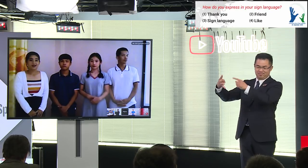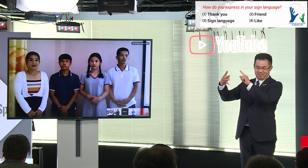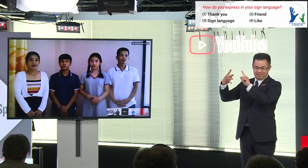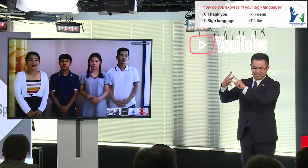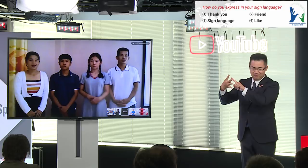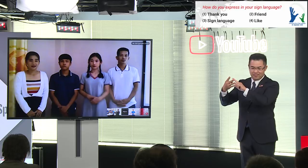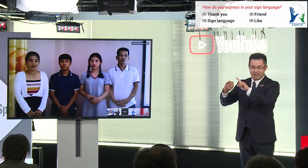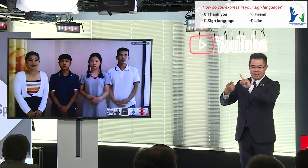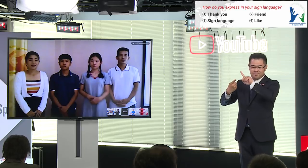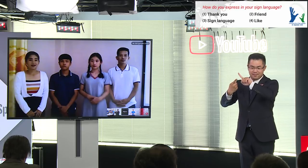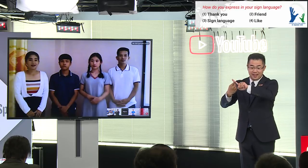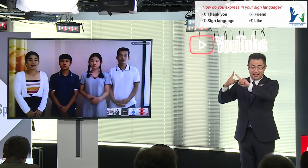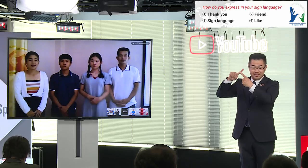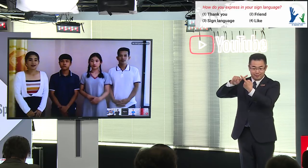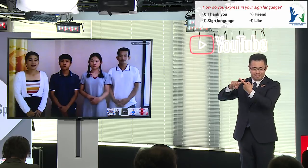for the following words? Thank you.